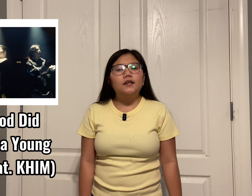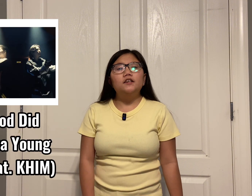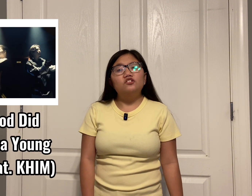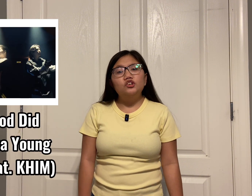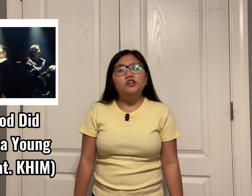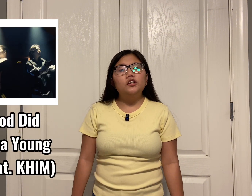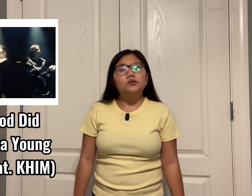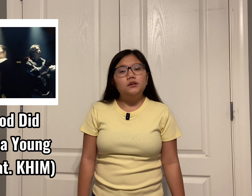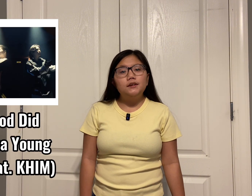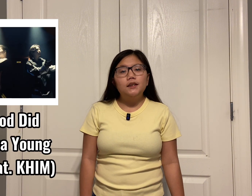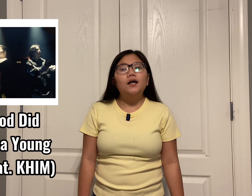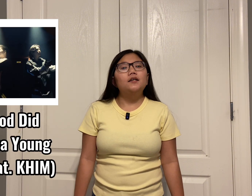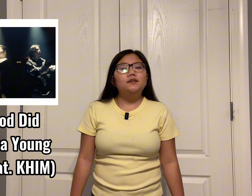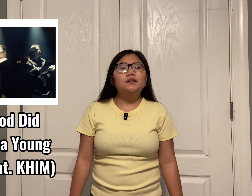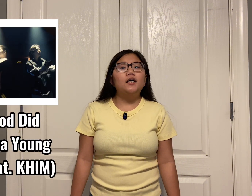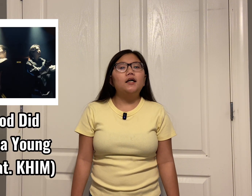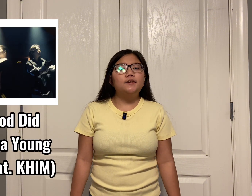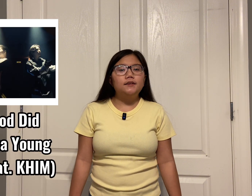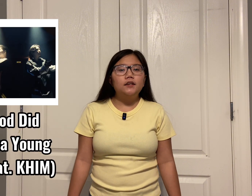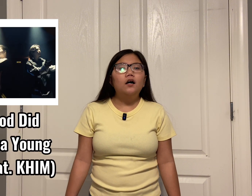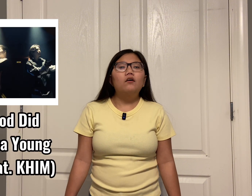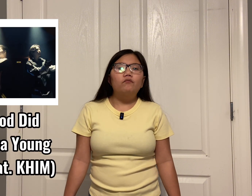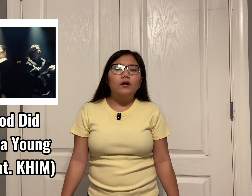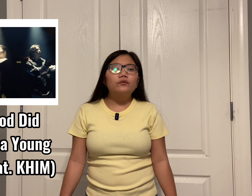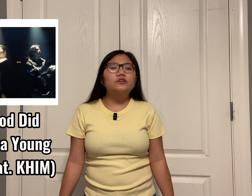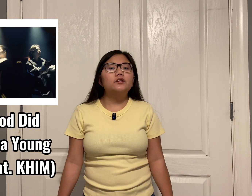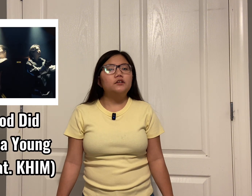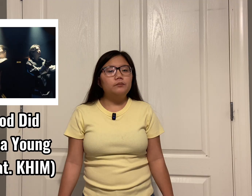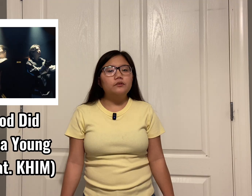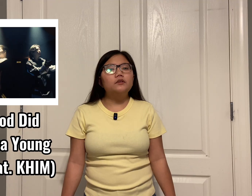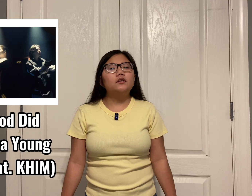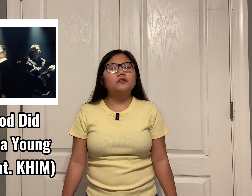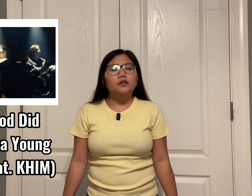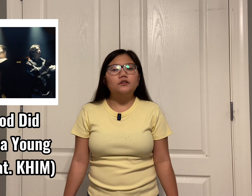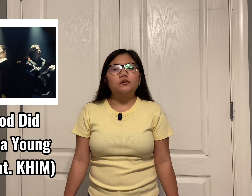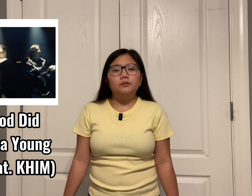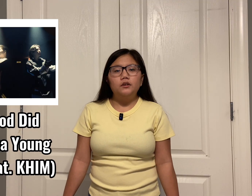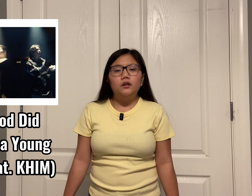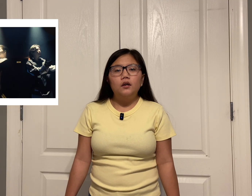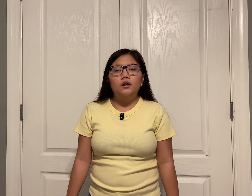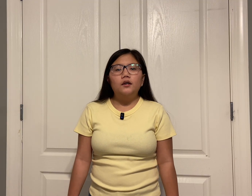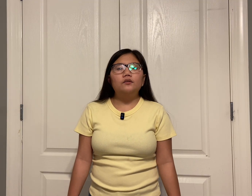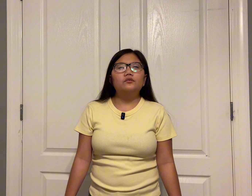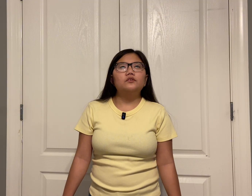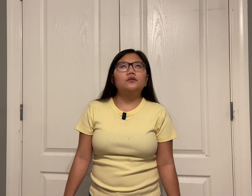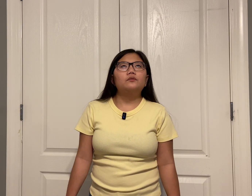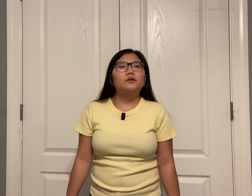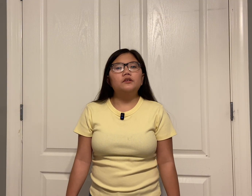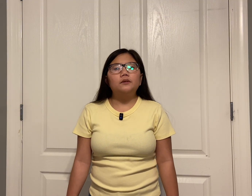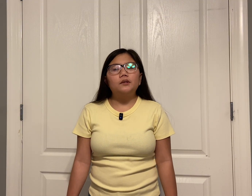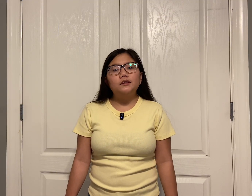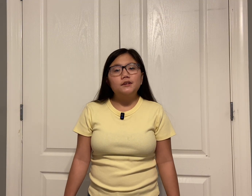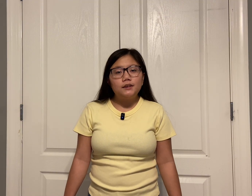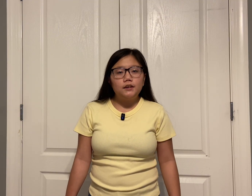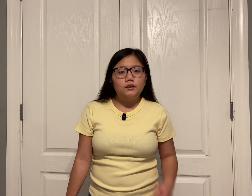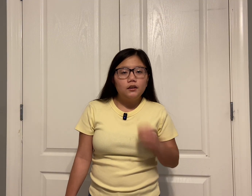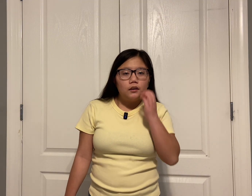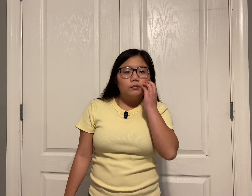G-O-D, D-I-D, Father, Son, Spirit, Got their hands on me I don't really know the melody. I'm not good at singing.